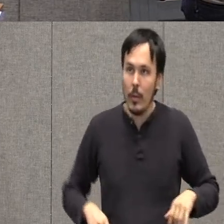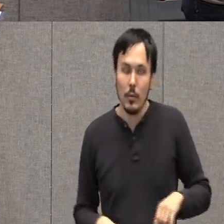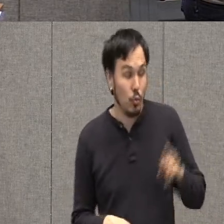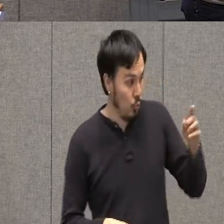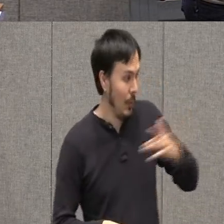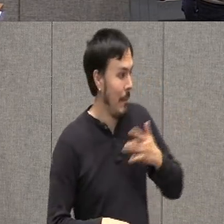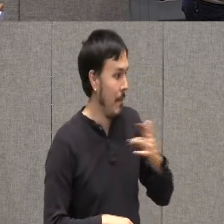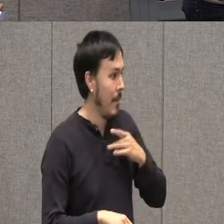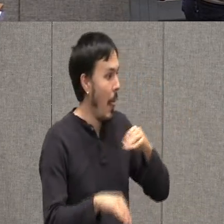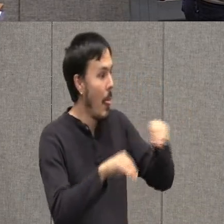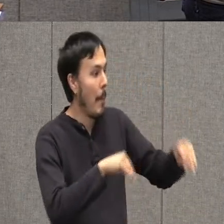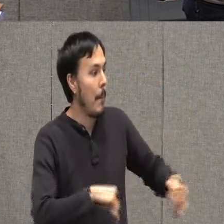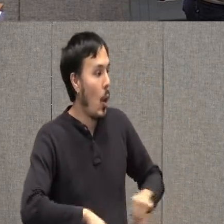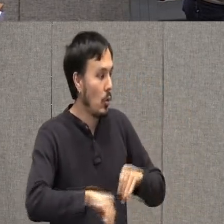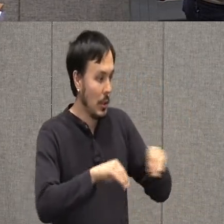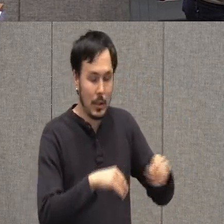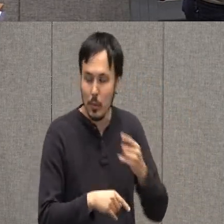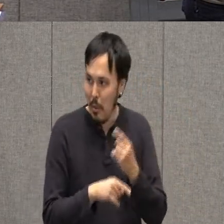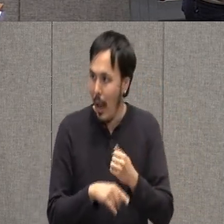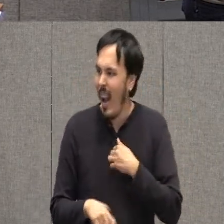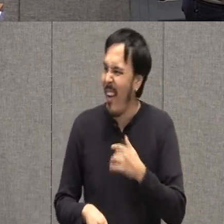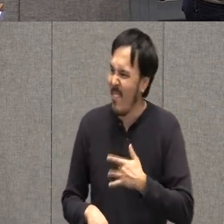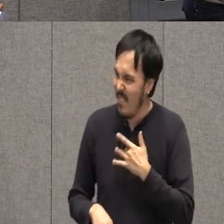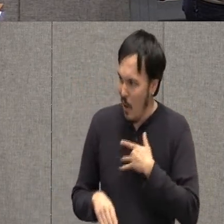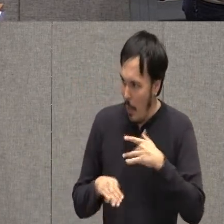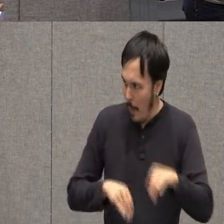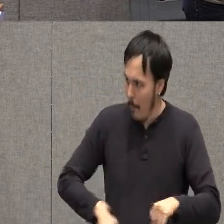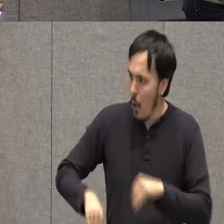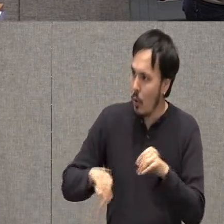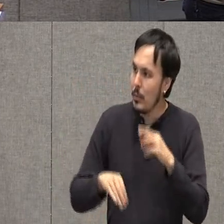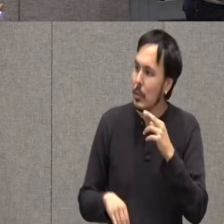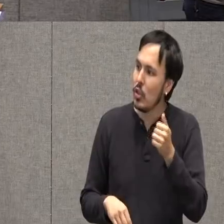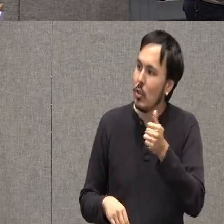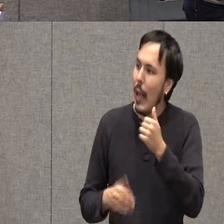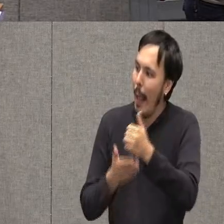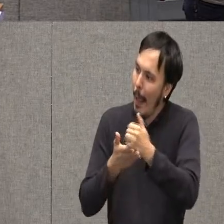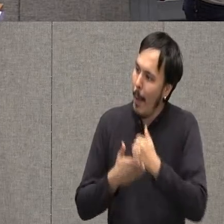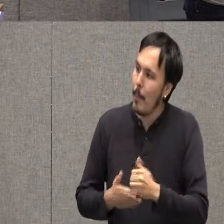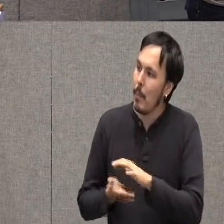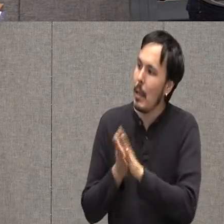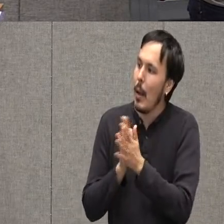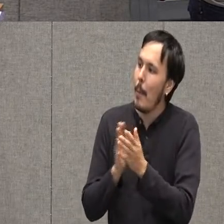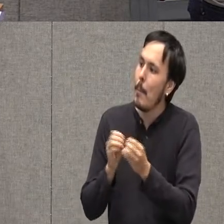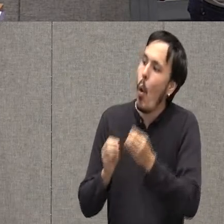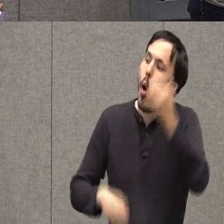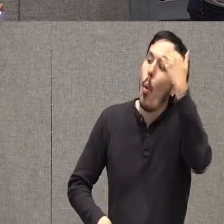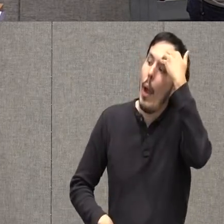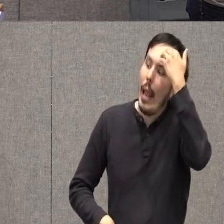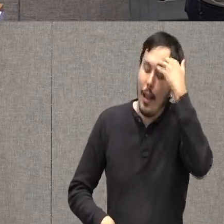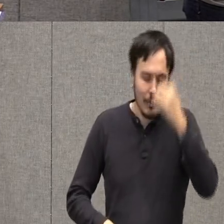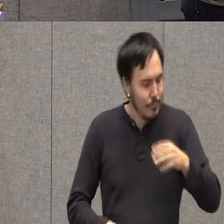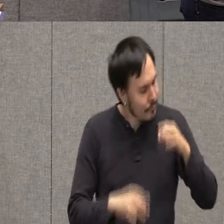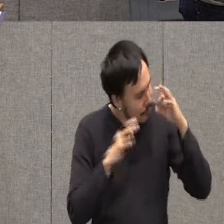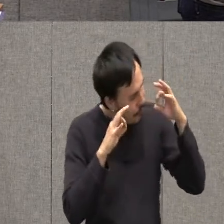I'm starting to feel what I'm drawing because you drew attention to it. And becoming more aware. That's perfect. How cool is that?